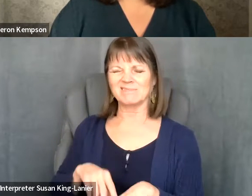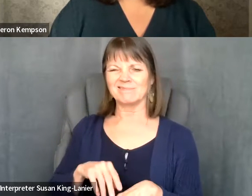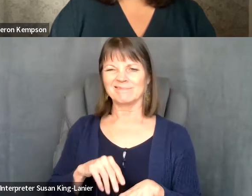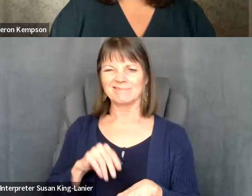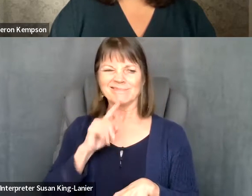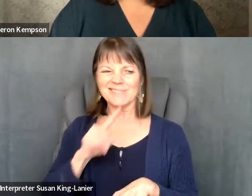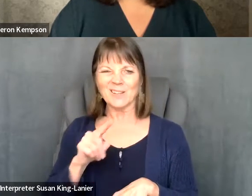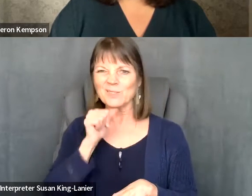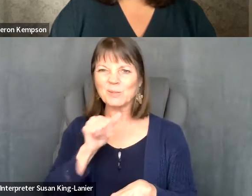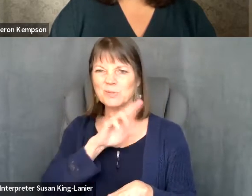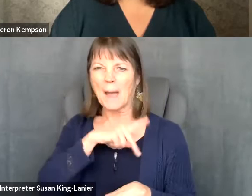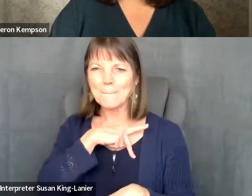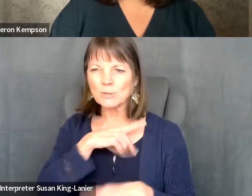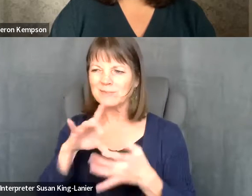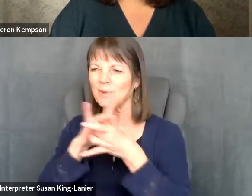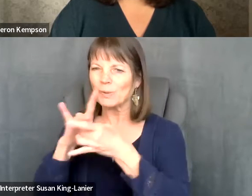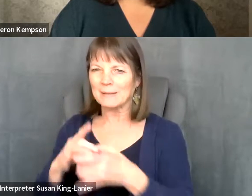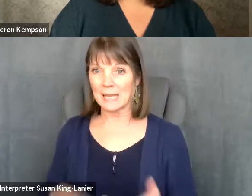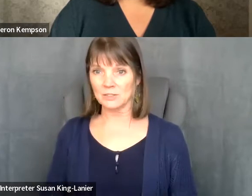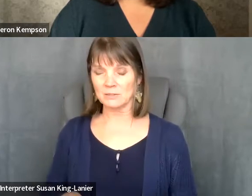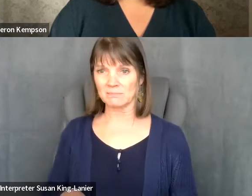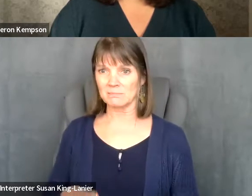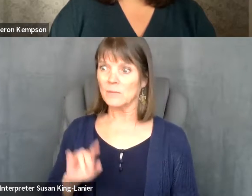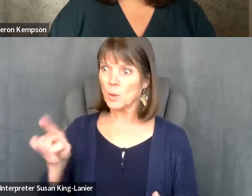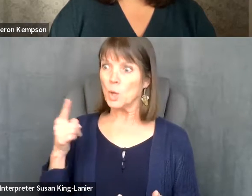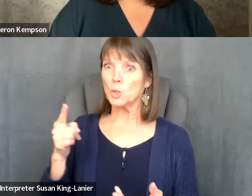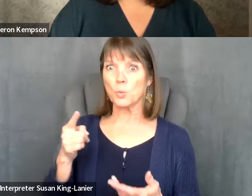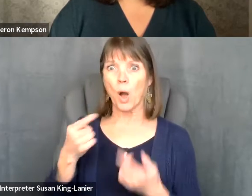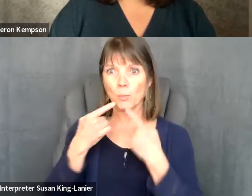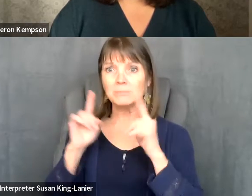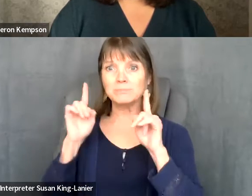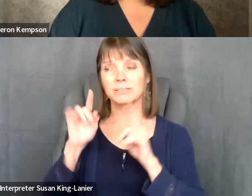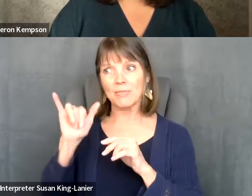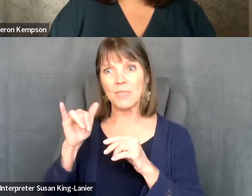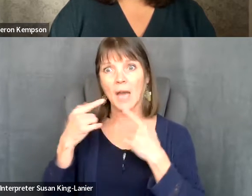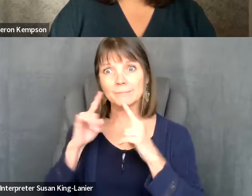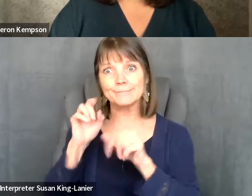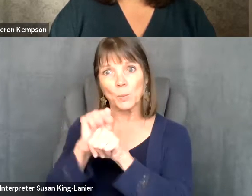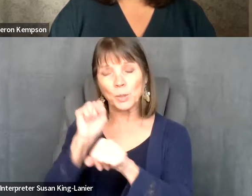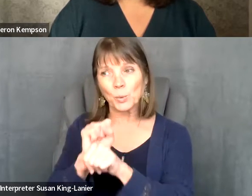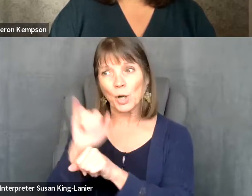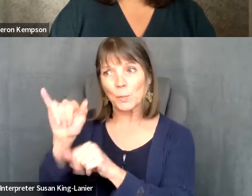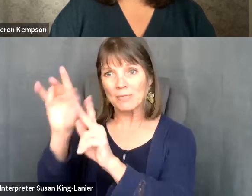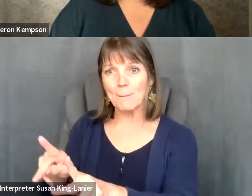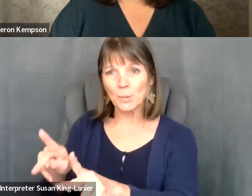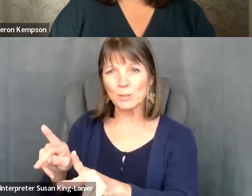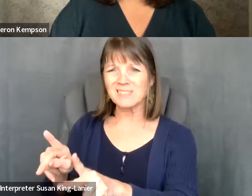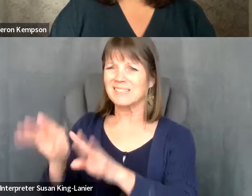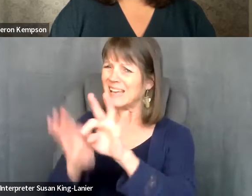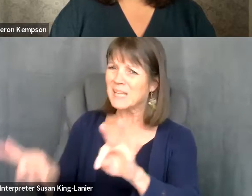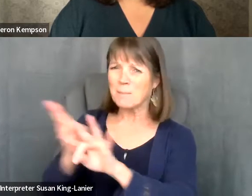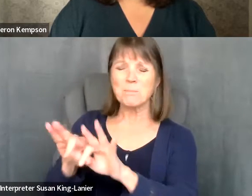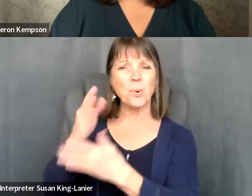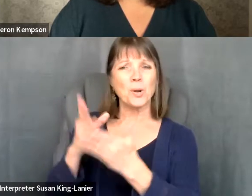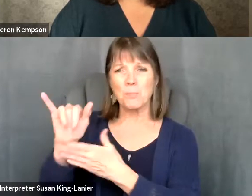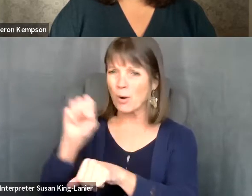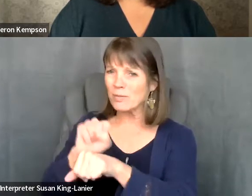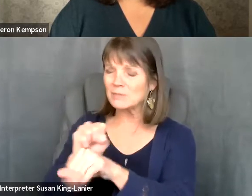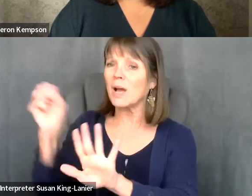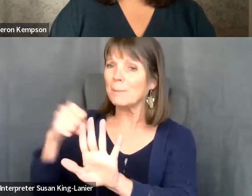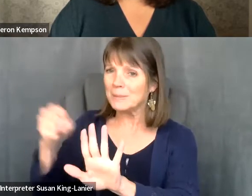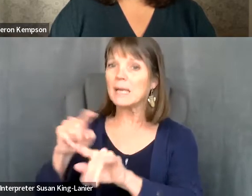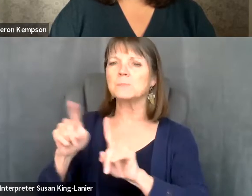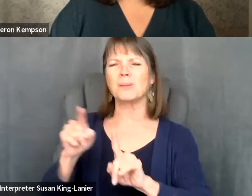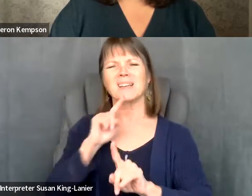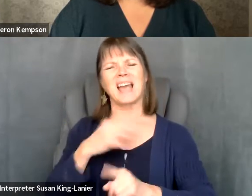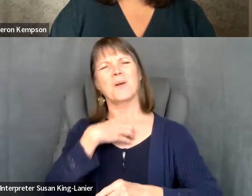Michael Smith: You're always going to get that personal touch once you work with them, but because that's such an important part of the job it I kind of wish there was a way to